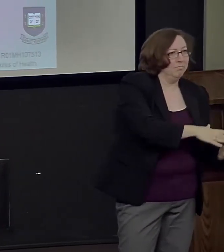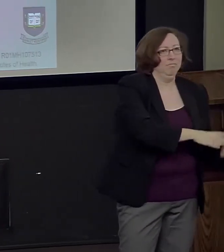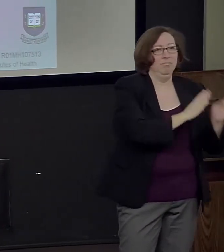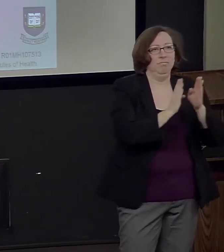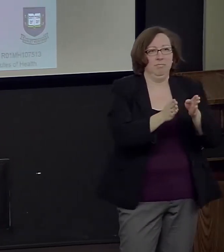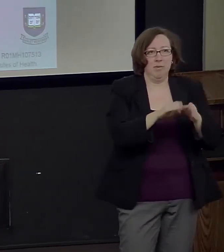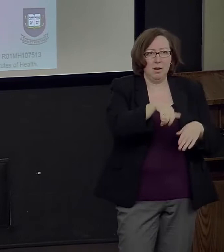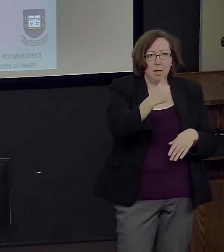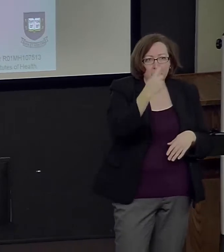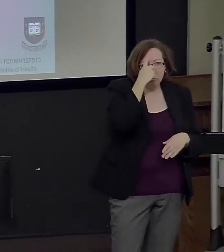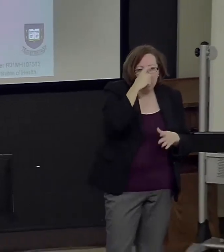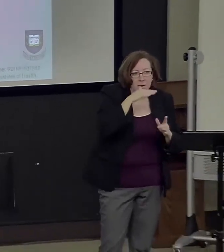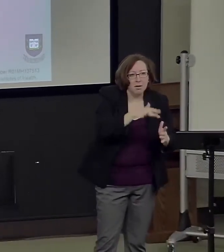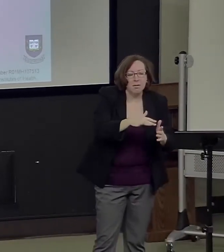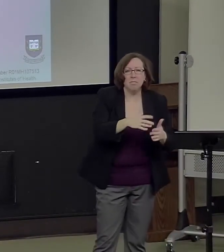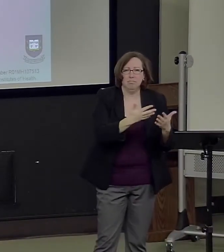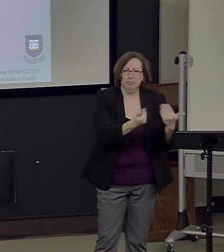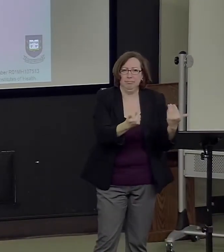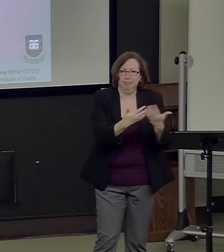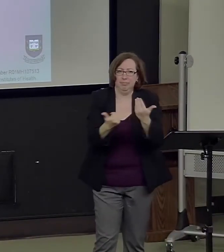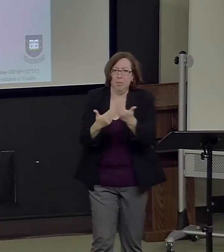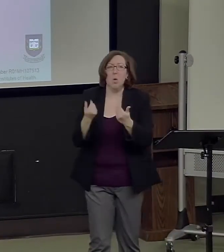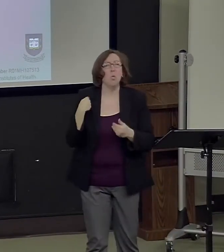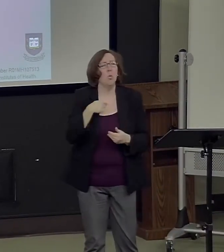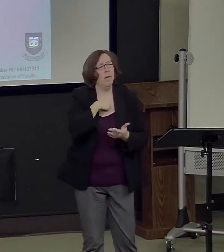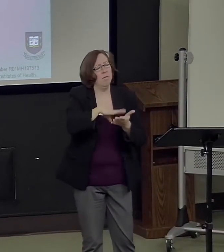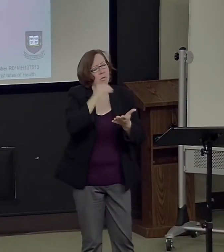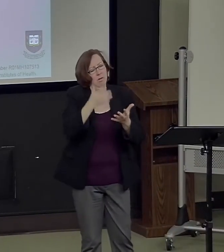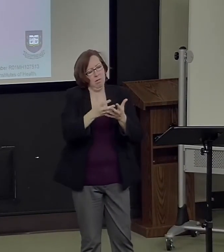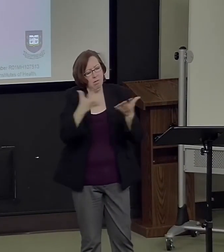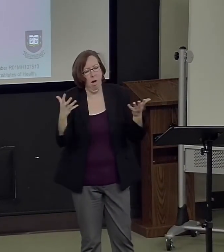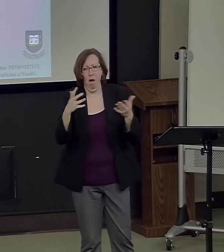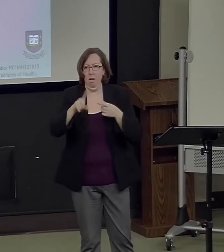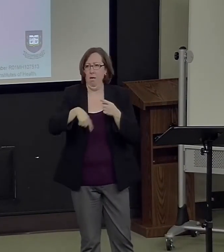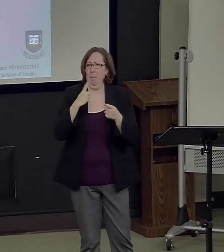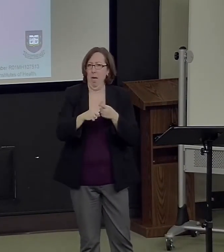of neural organization of single brains, but we know very little